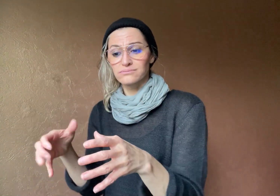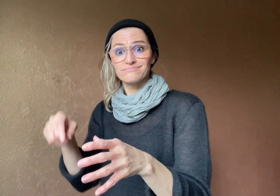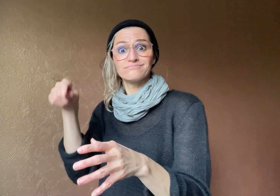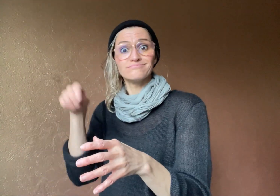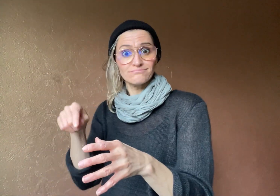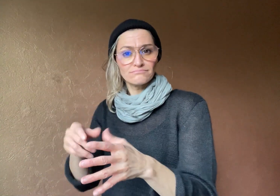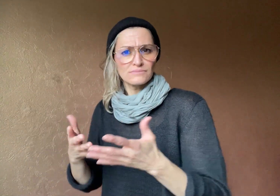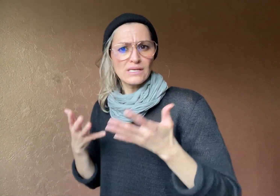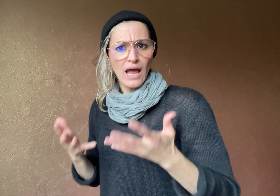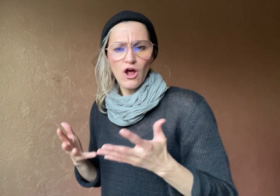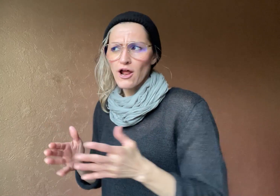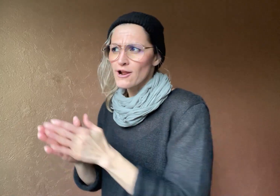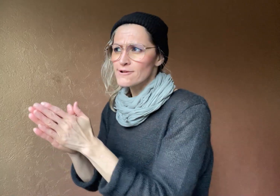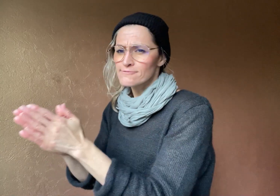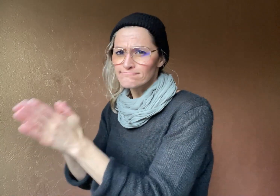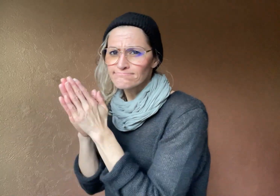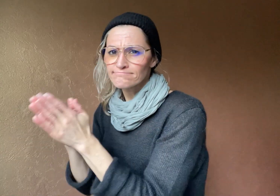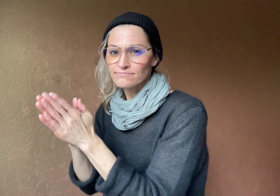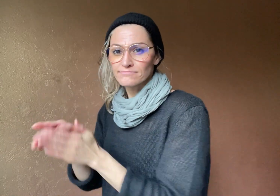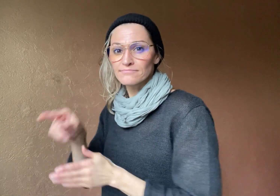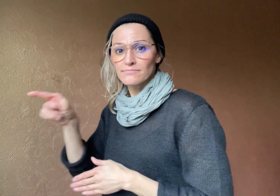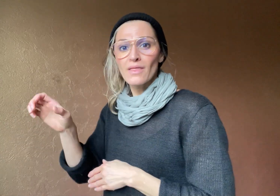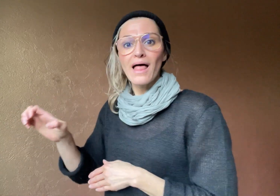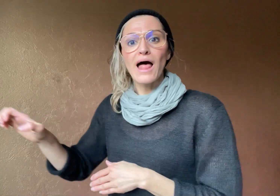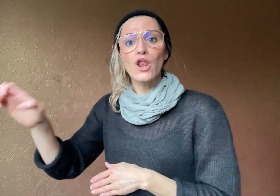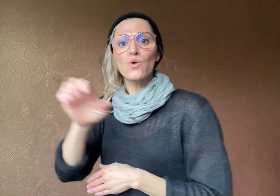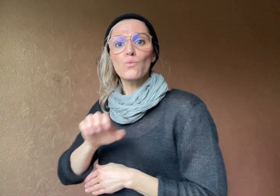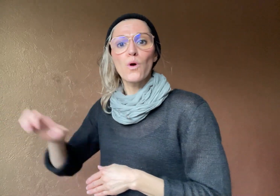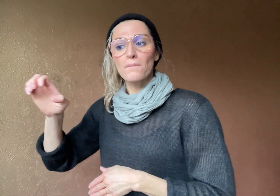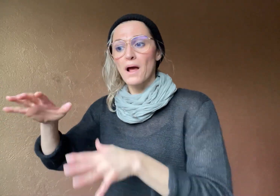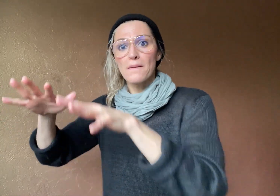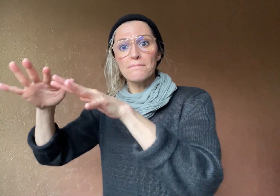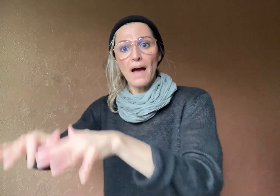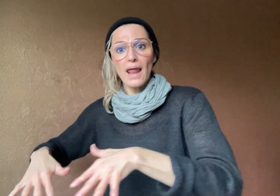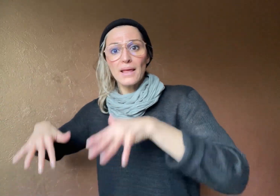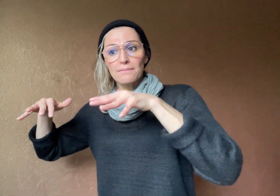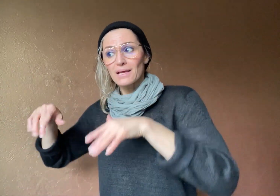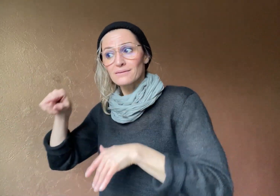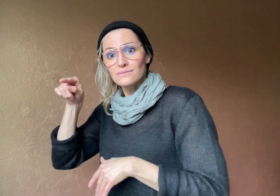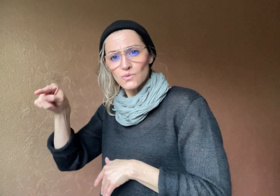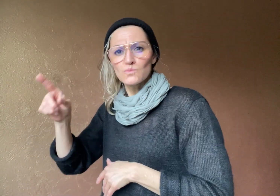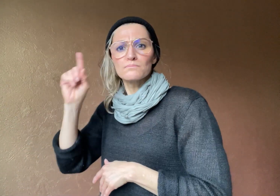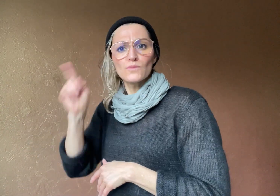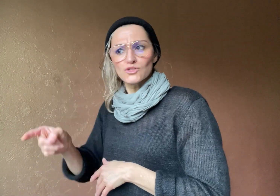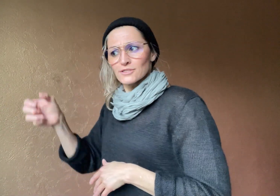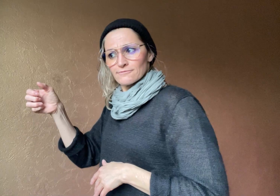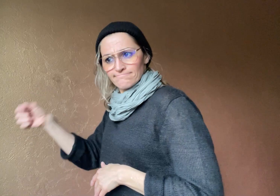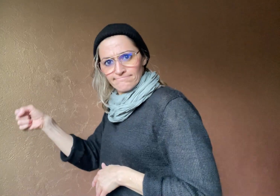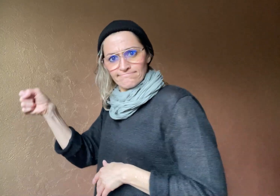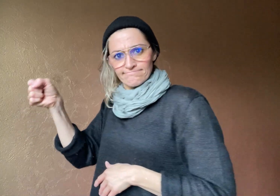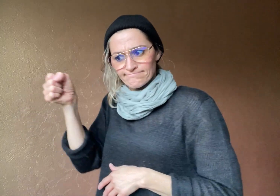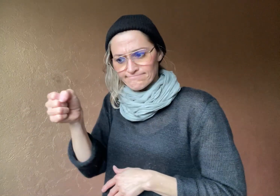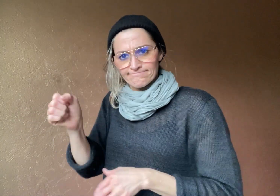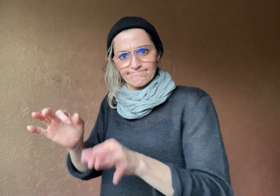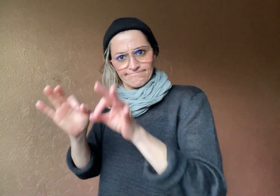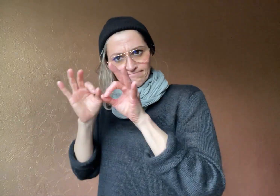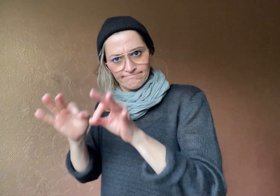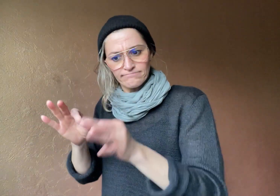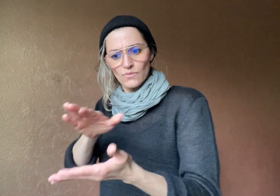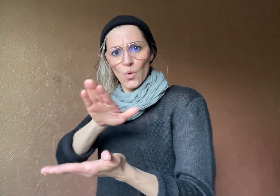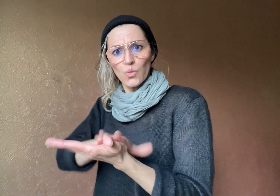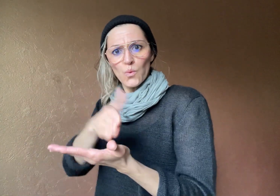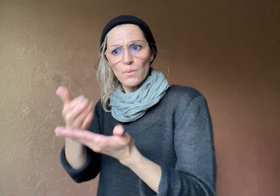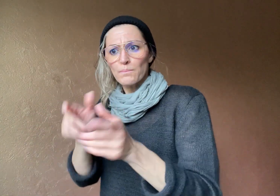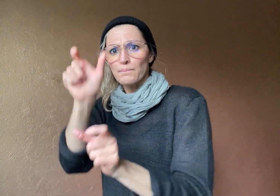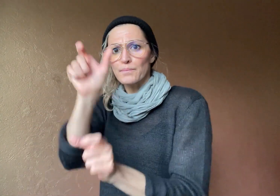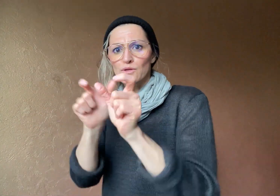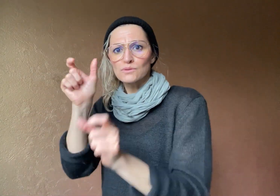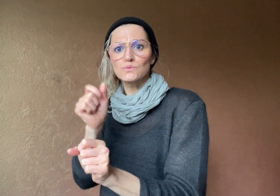is demanding the European Parliament provide interpreters or